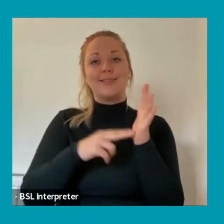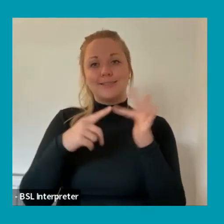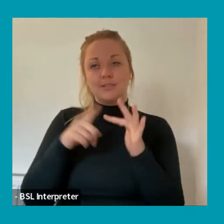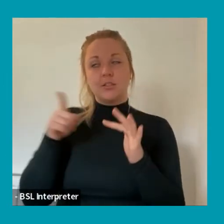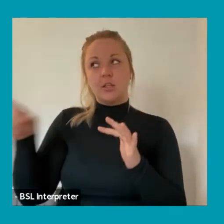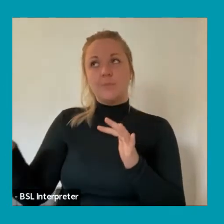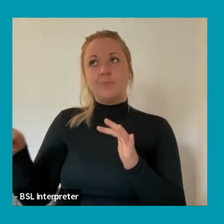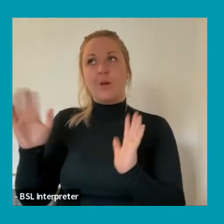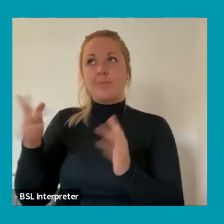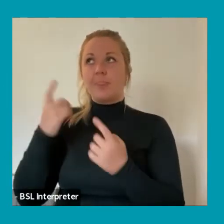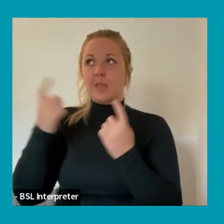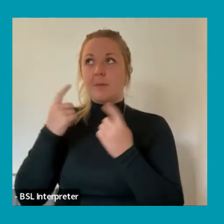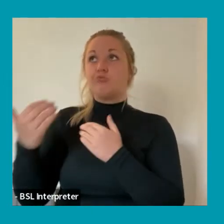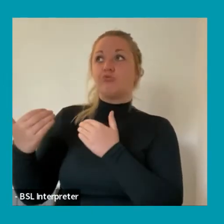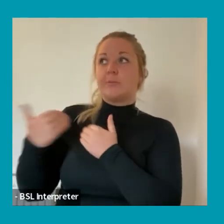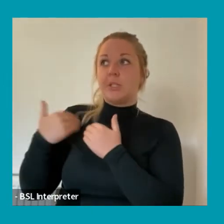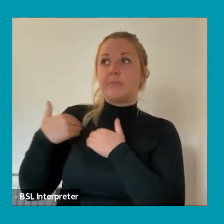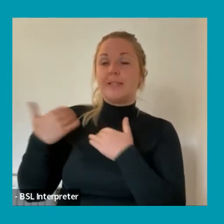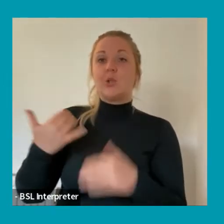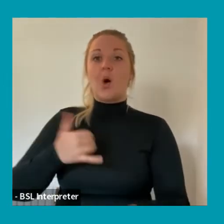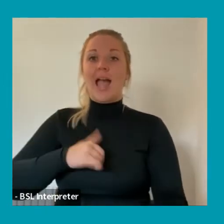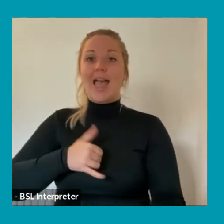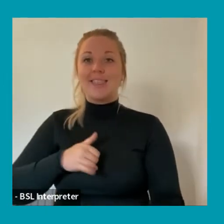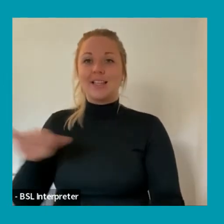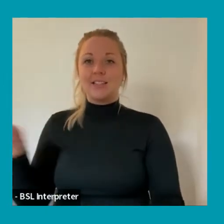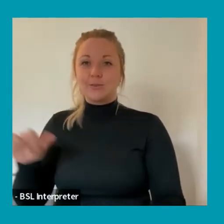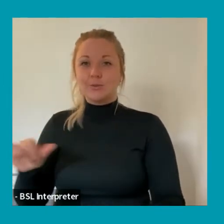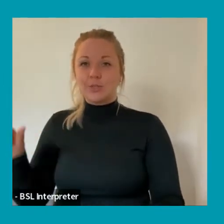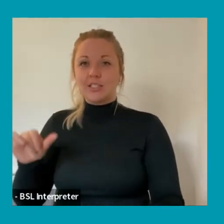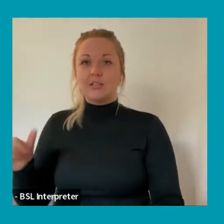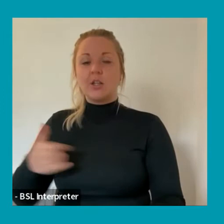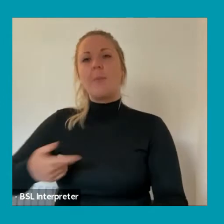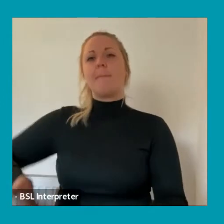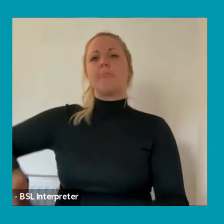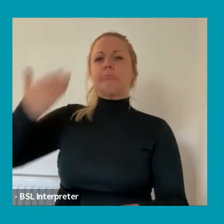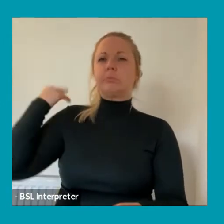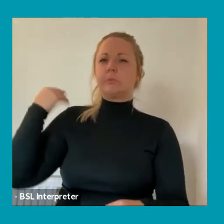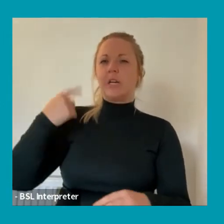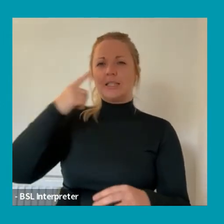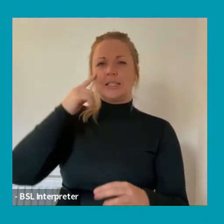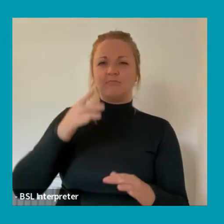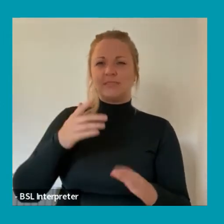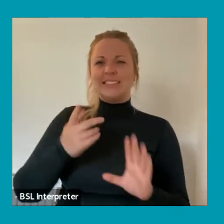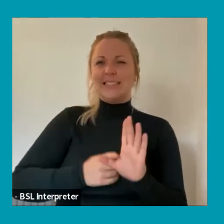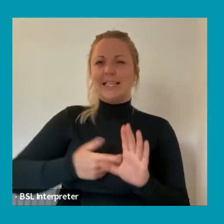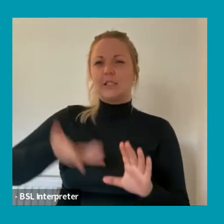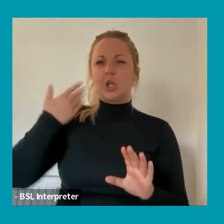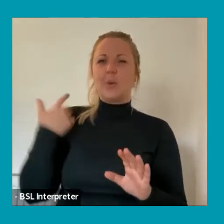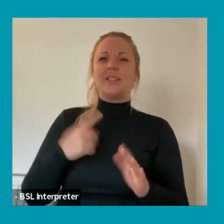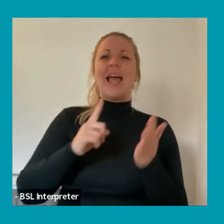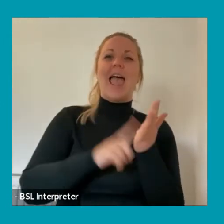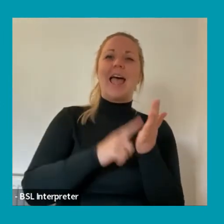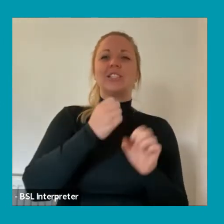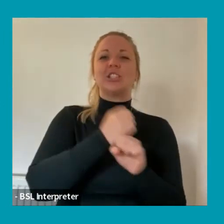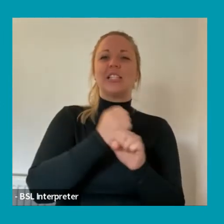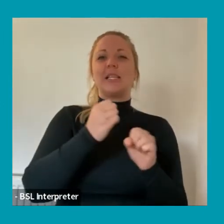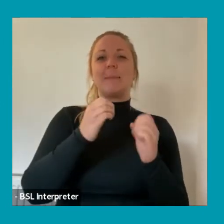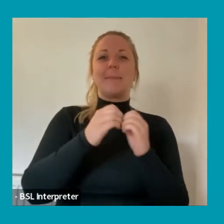I think back then it was the sort of LGBTQIA+ question, which was is the organisation we're booking